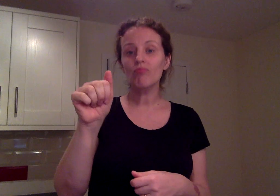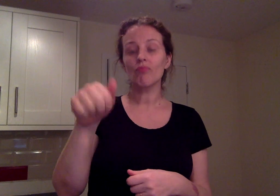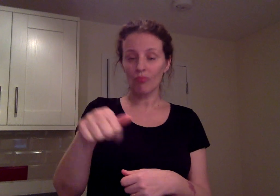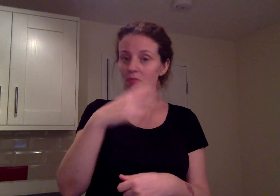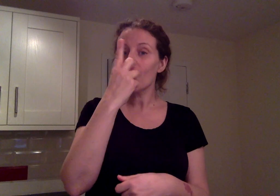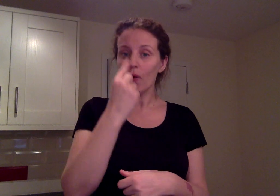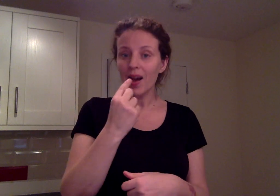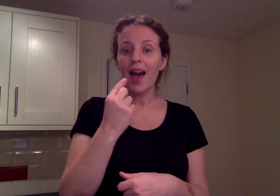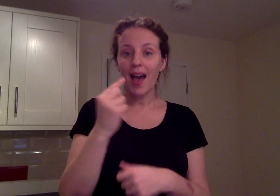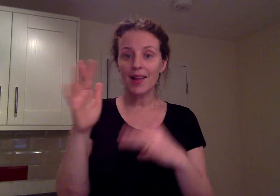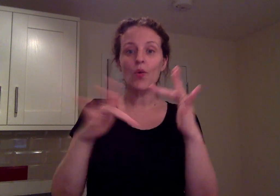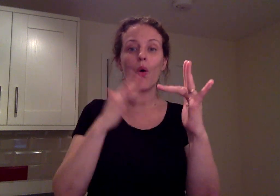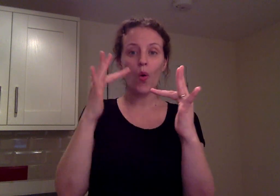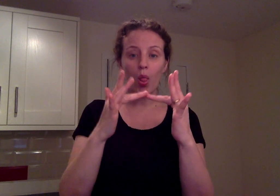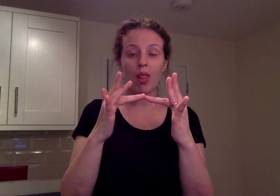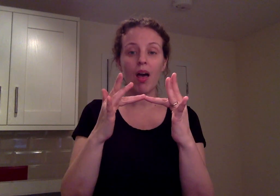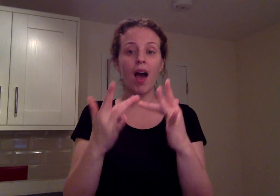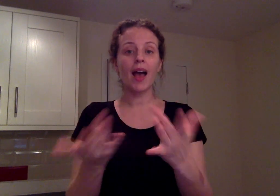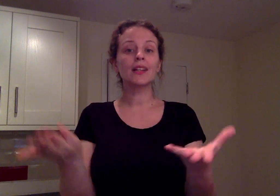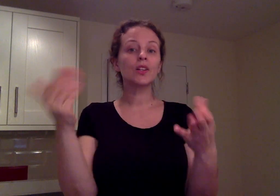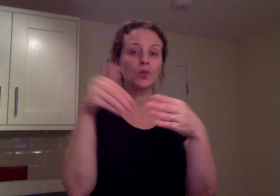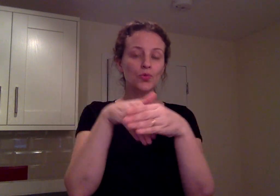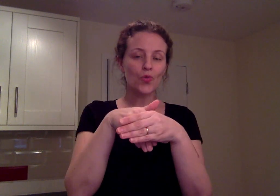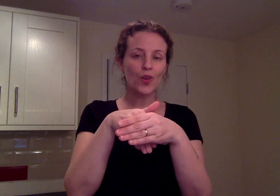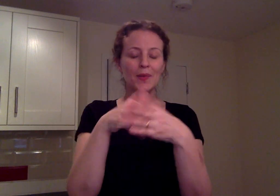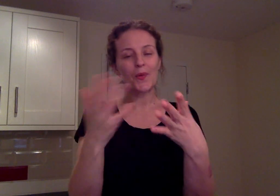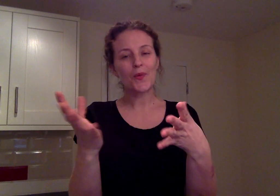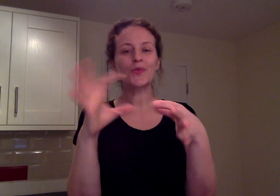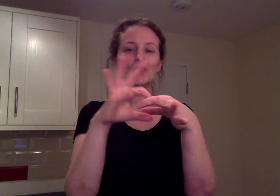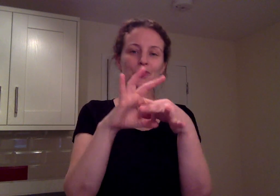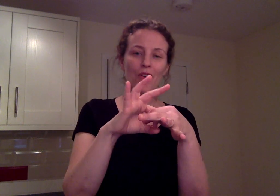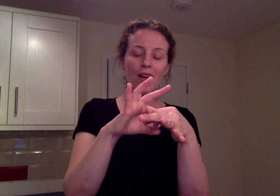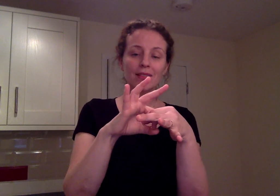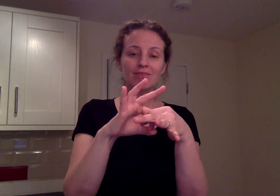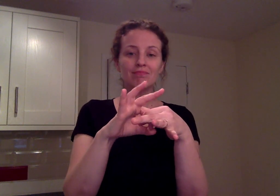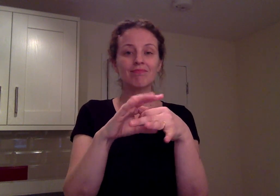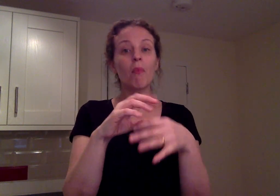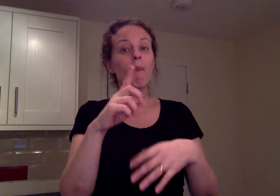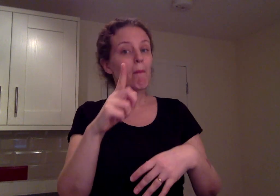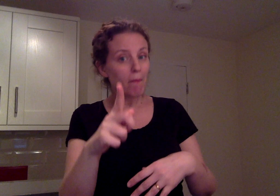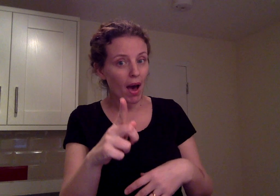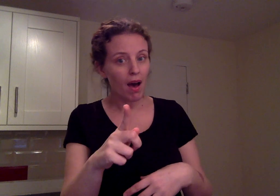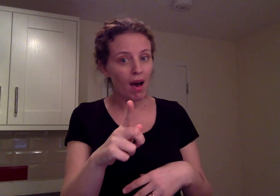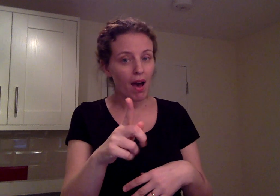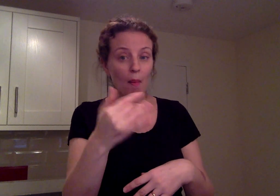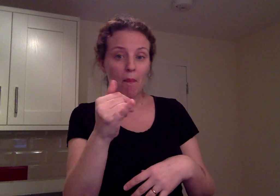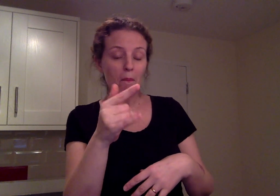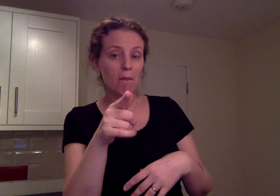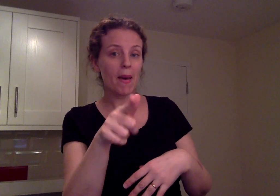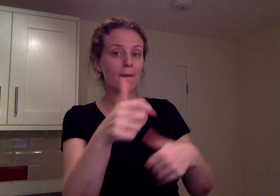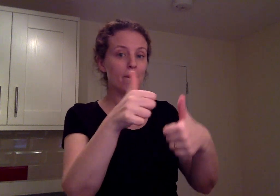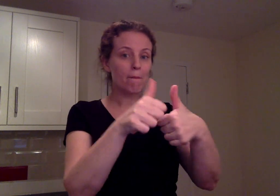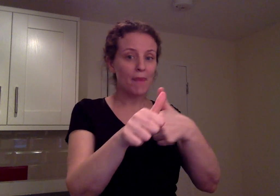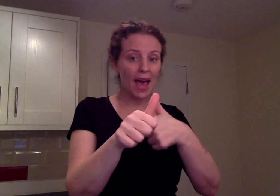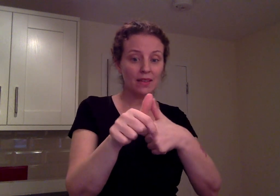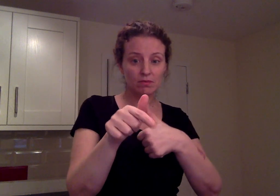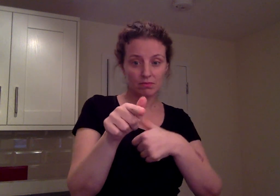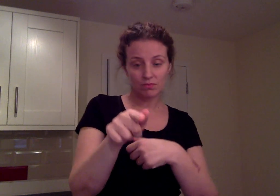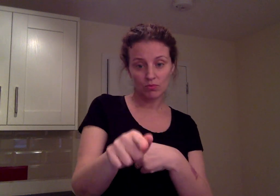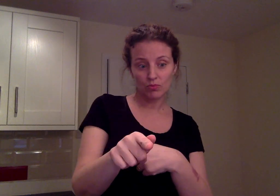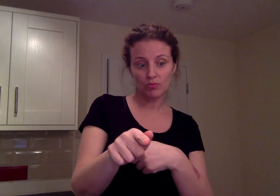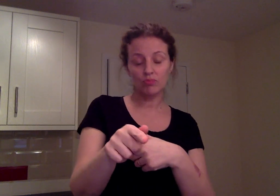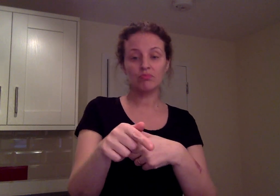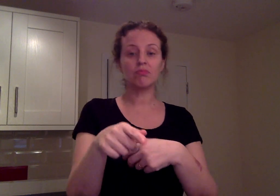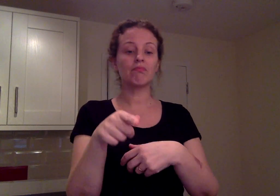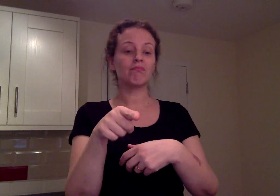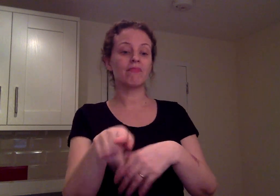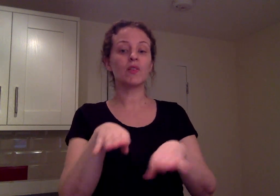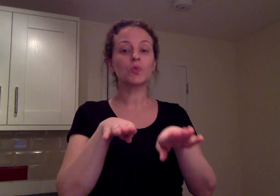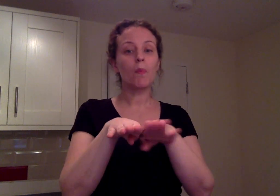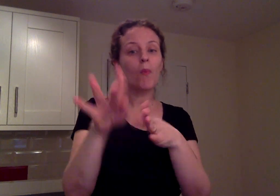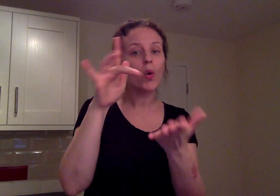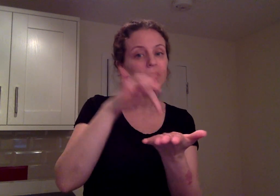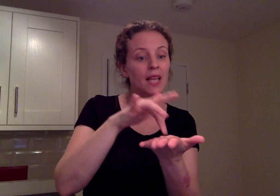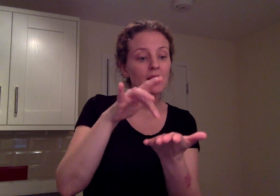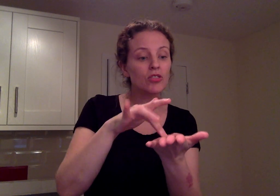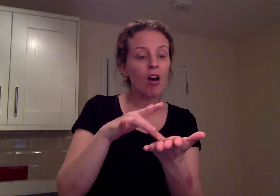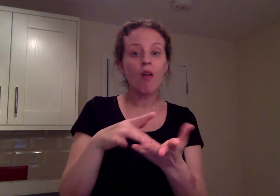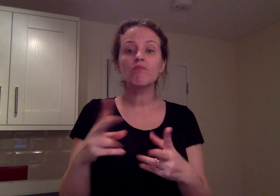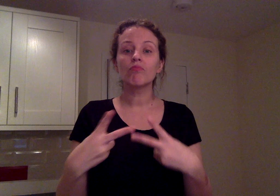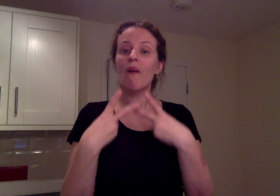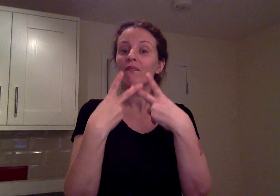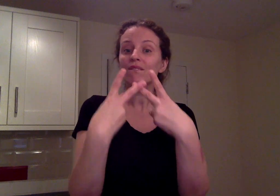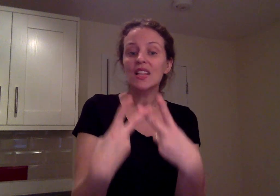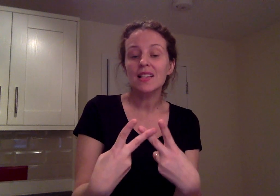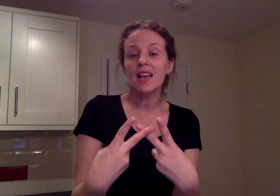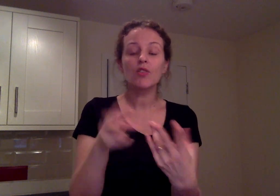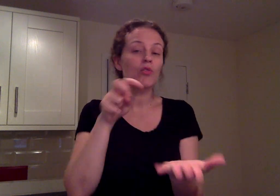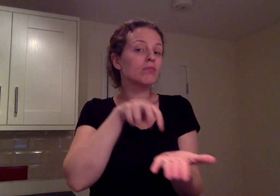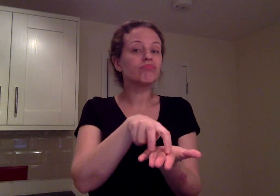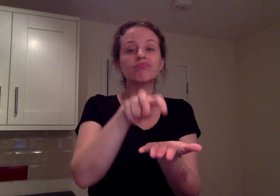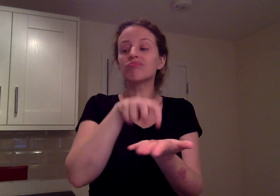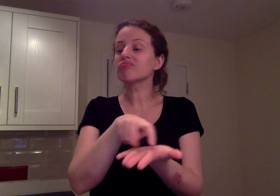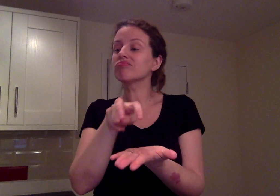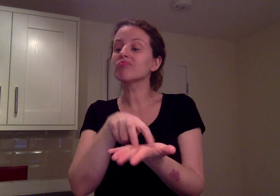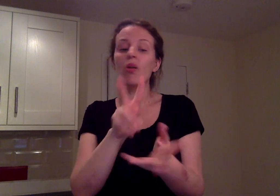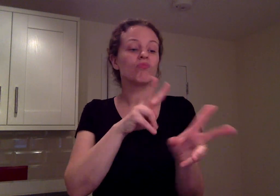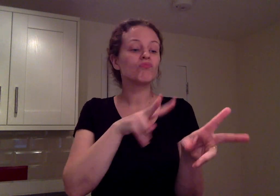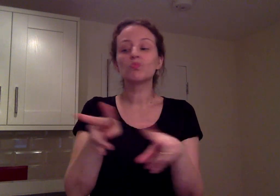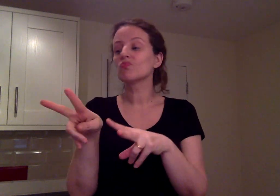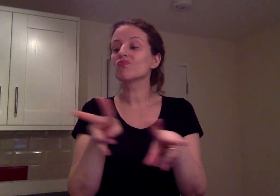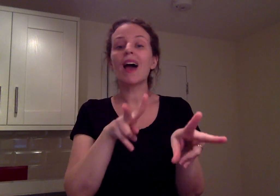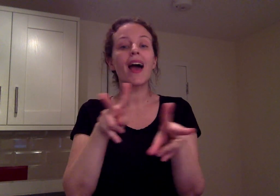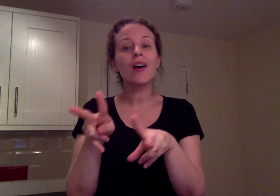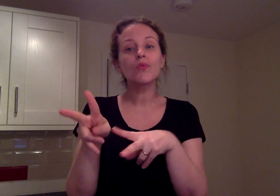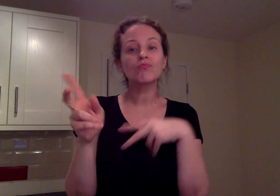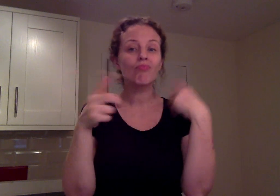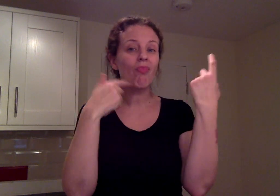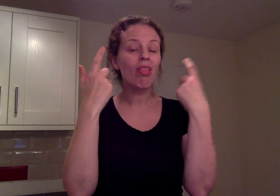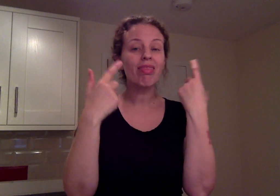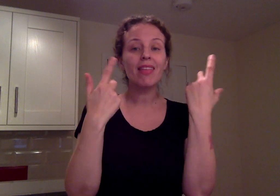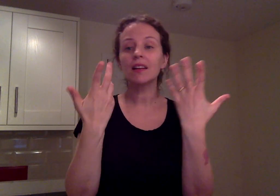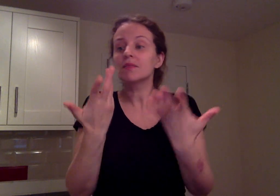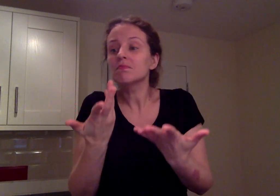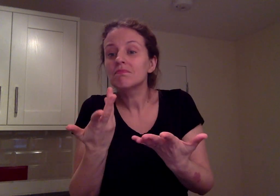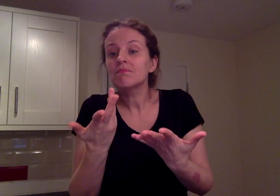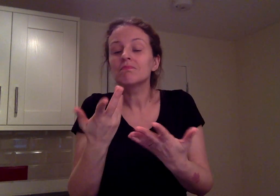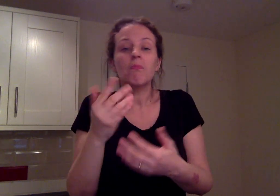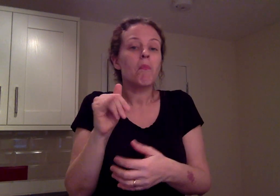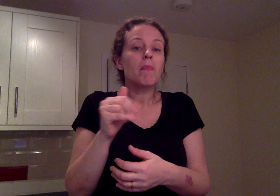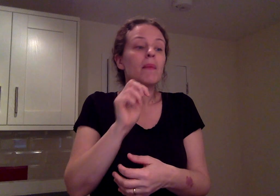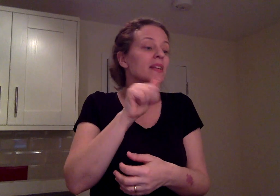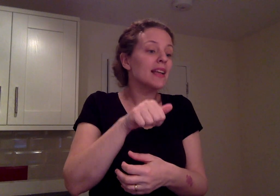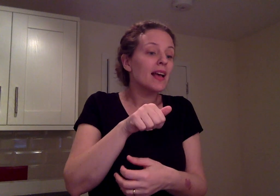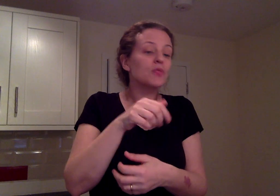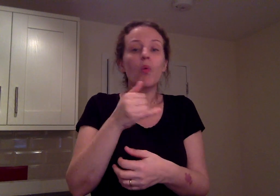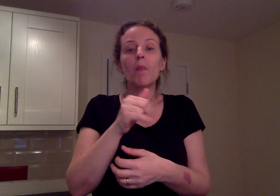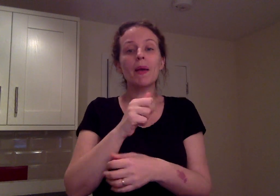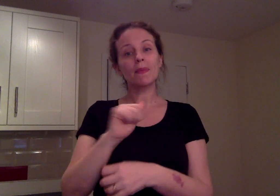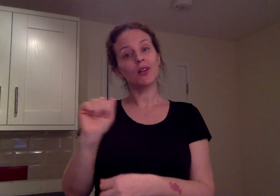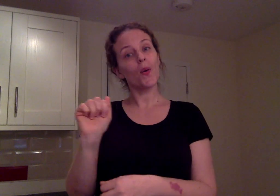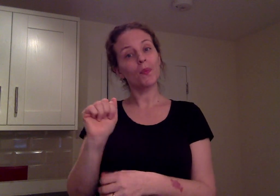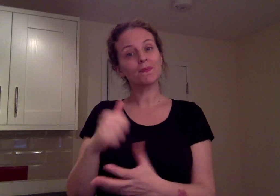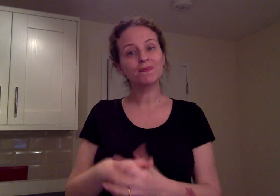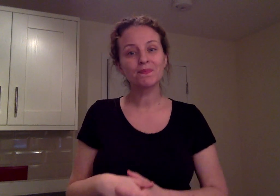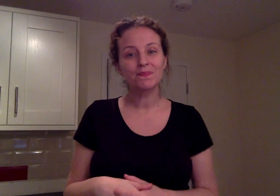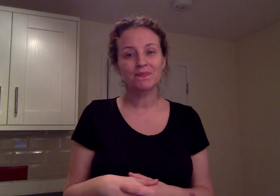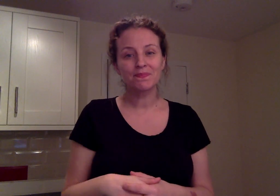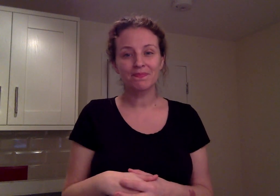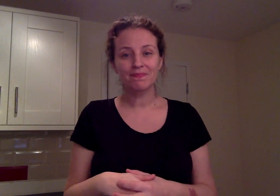Yes can online join but maybe best you sports centre visit, walk, look around, think maybe yes maybe no.